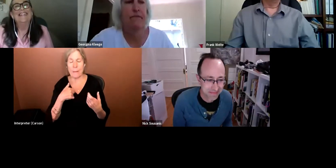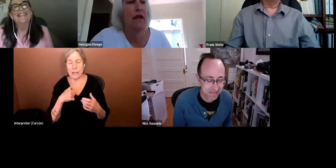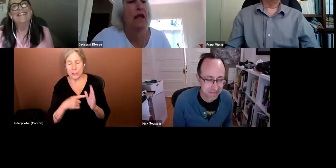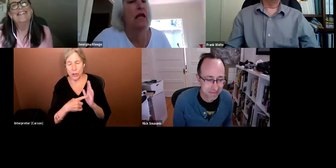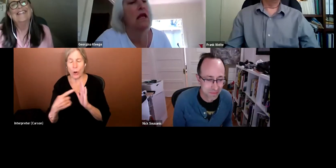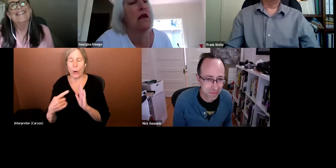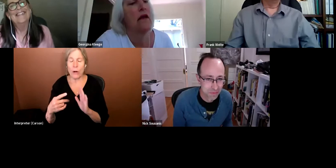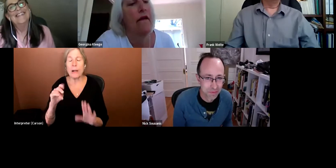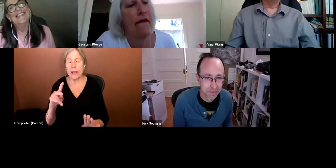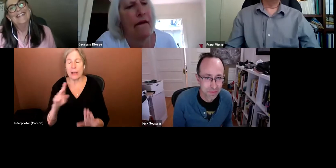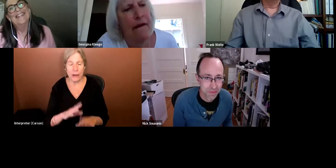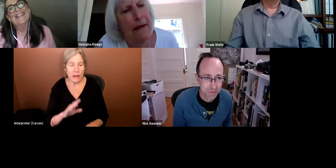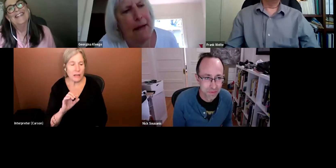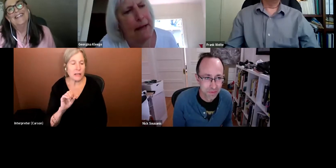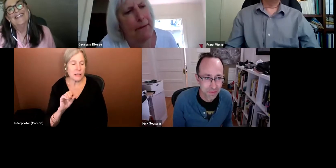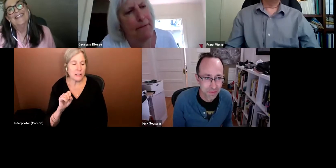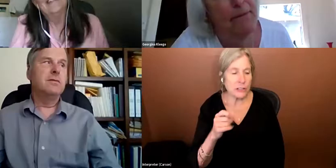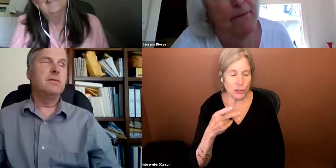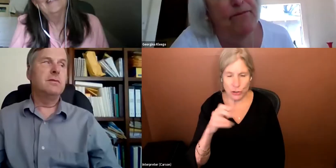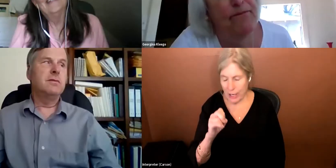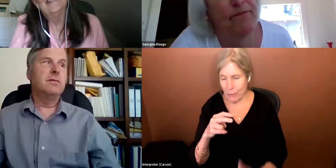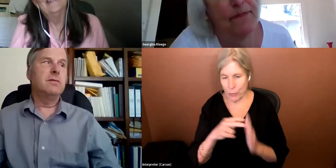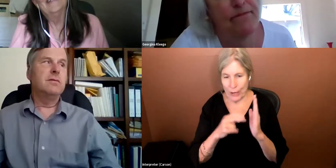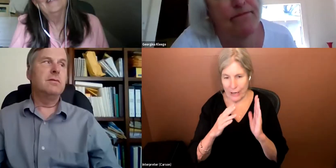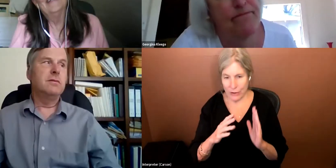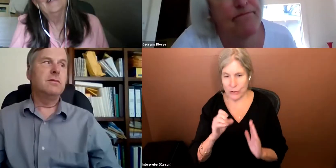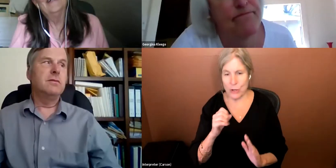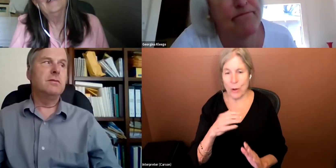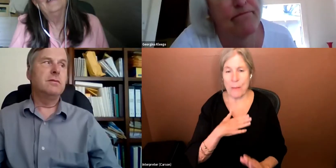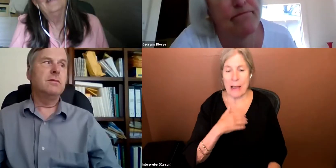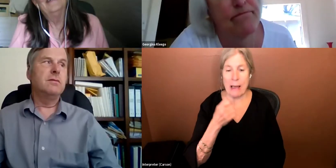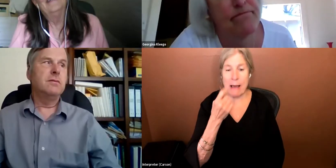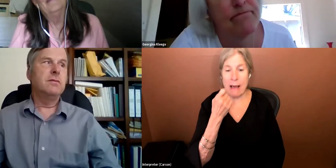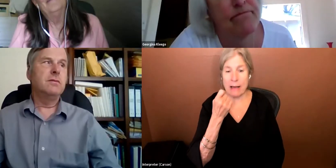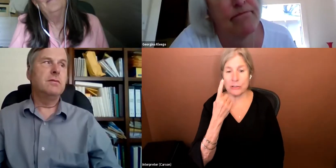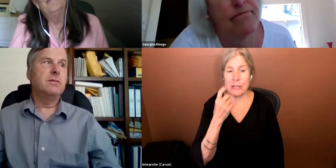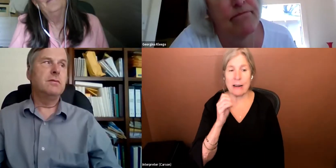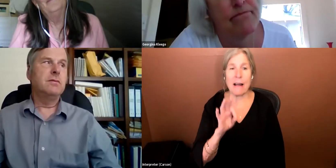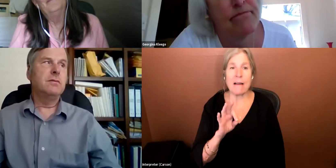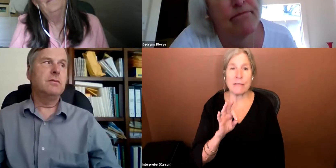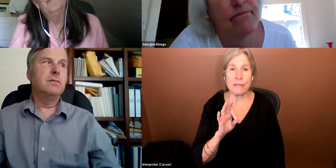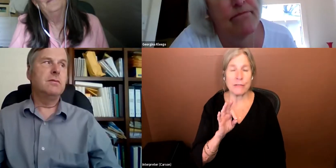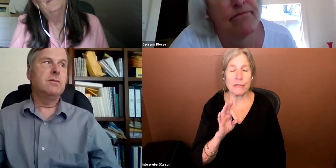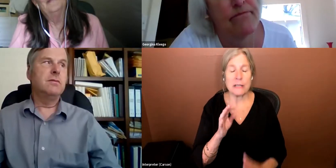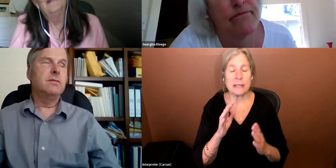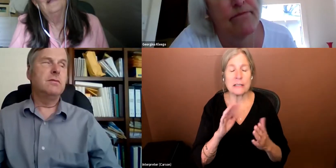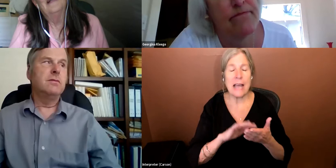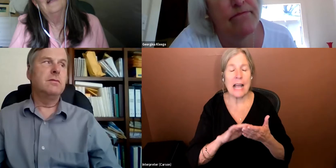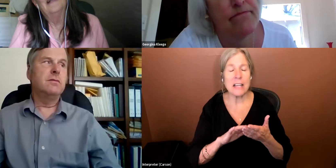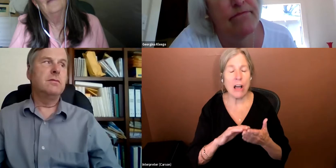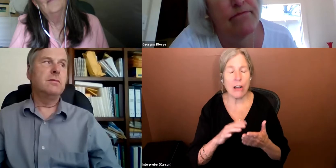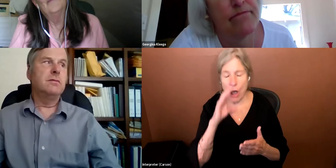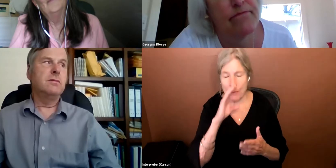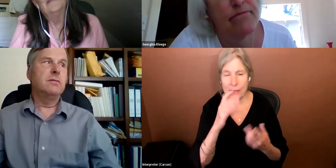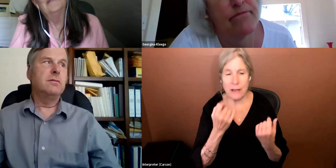Shapereader. My understanding of tactile comics comes from my earlier practice as a